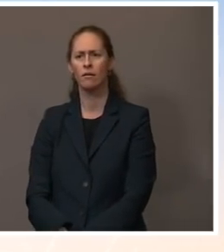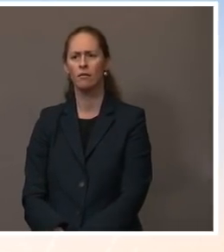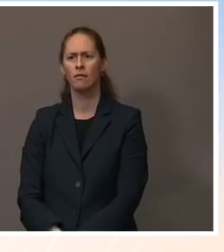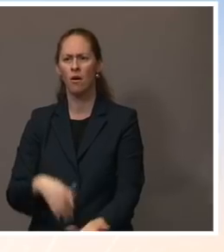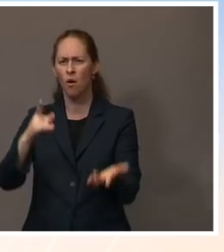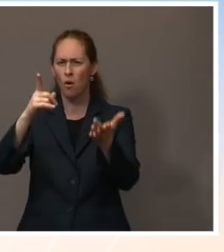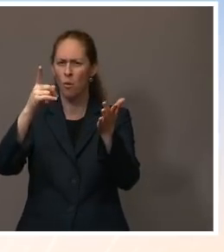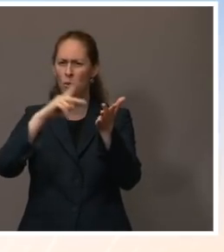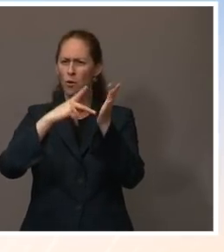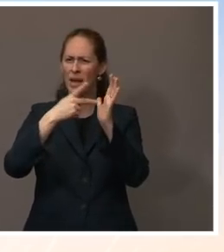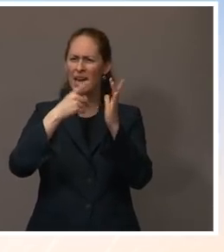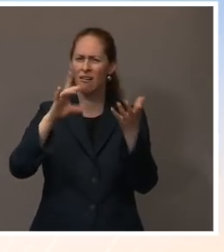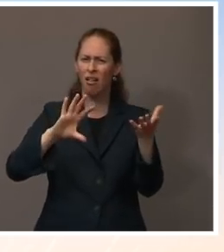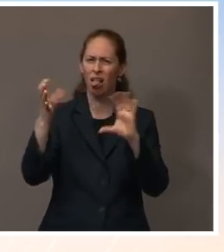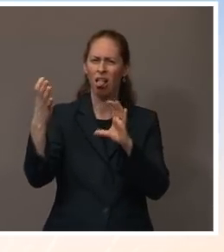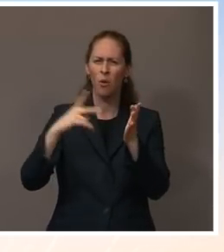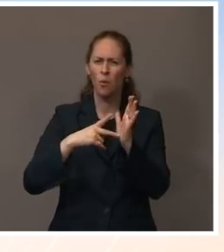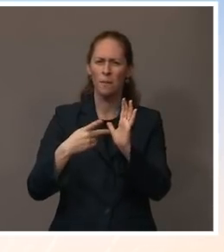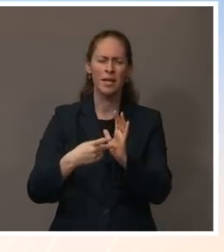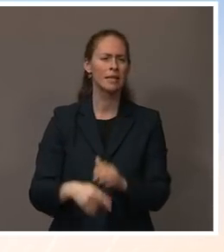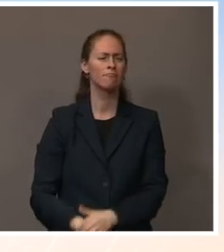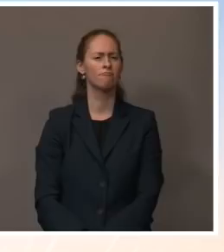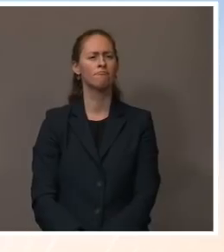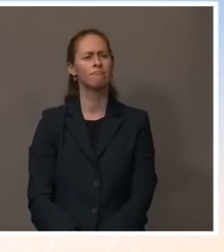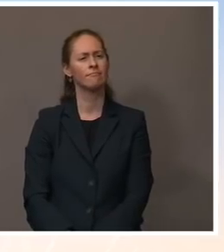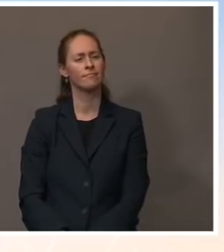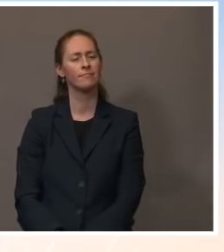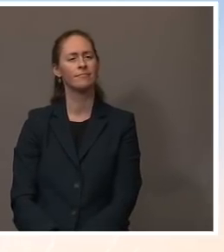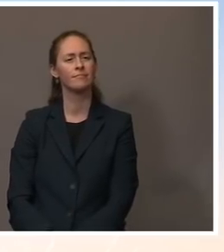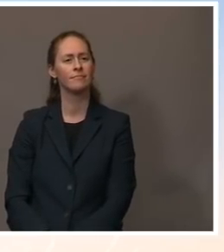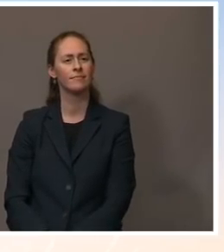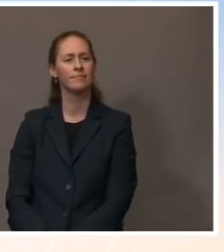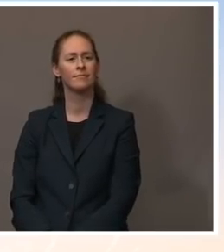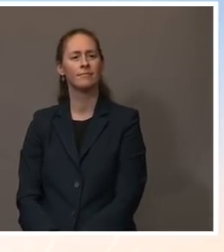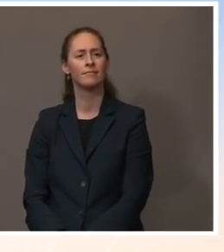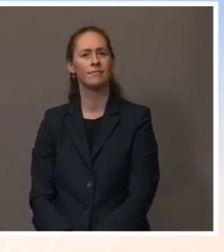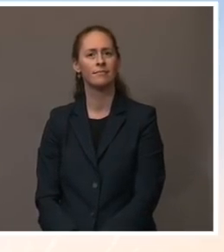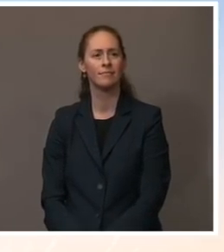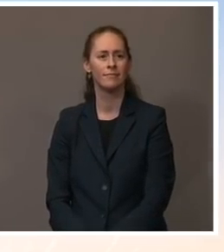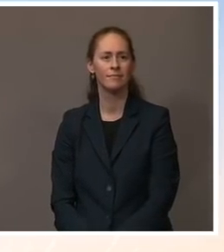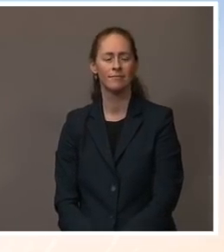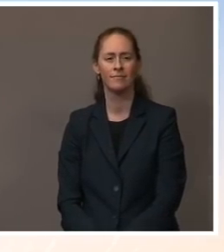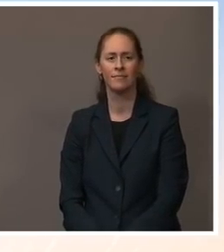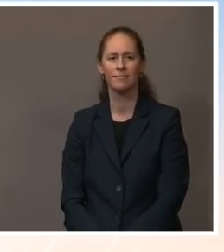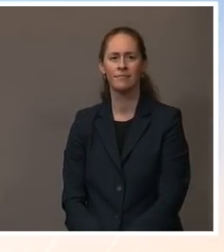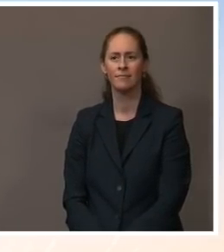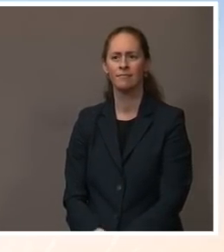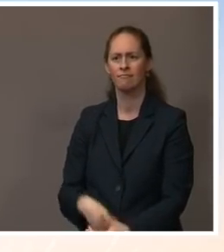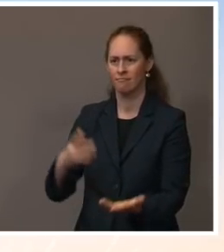The Press: I mean, this is their -- this is their plan, their hope of a strategy. Ms. Psaki: Sounds like they have some more explaining to do about what they mean. Or maybe they need to go